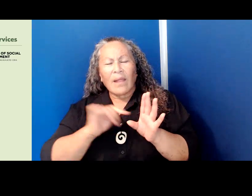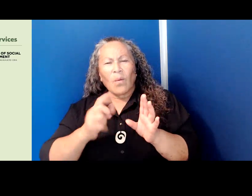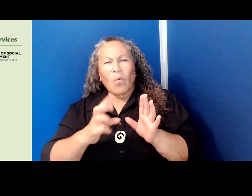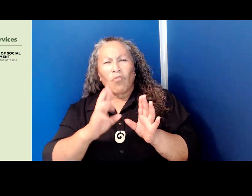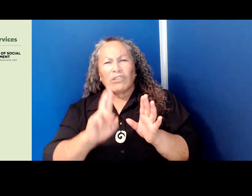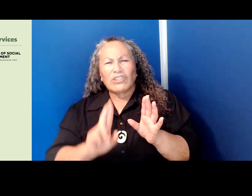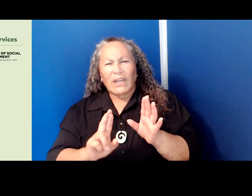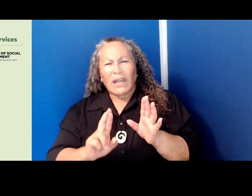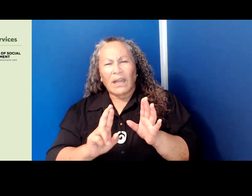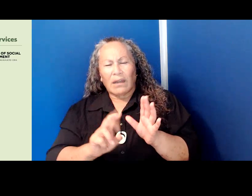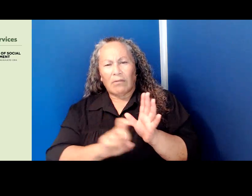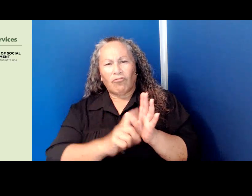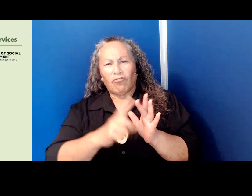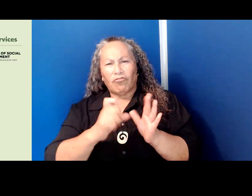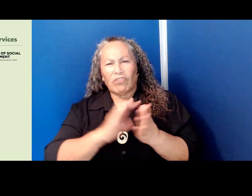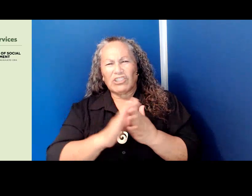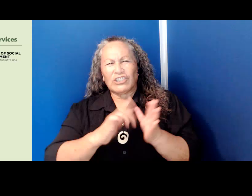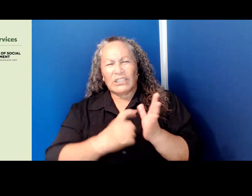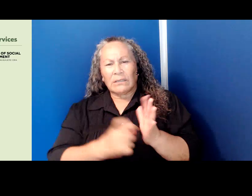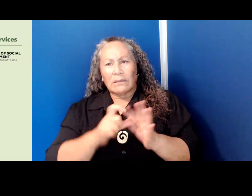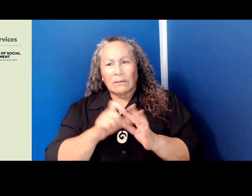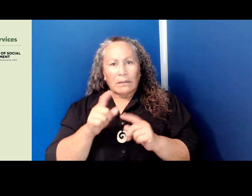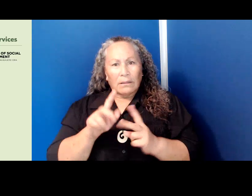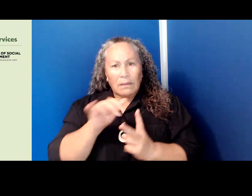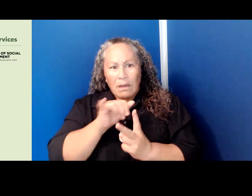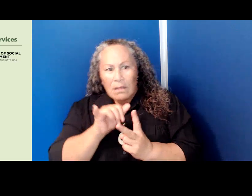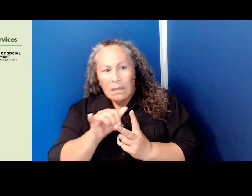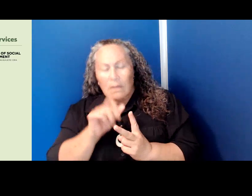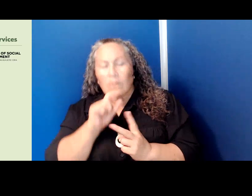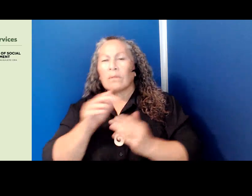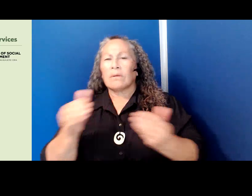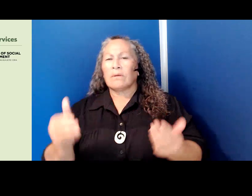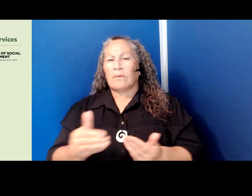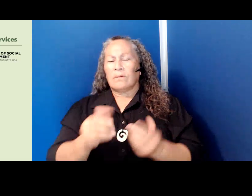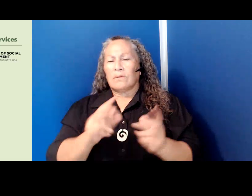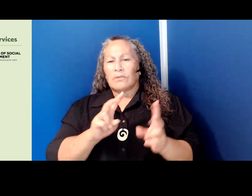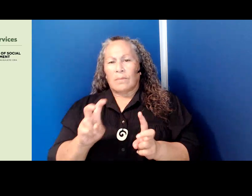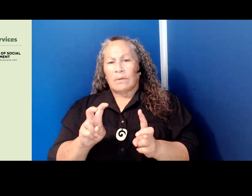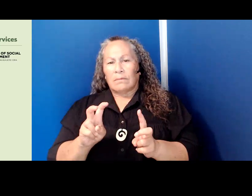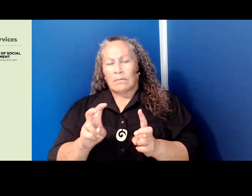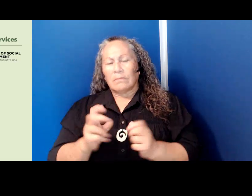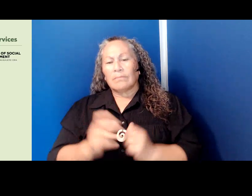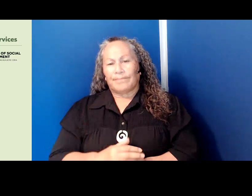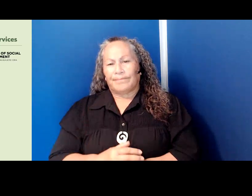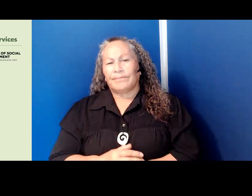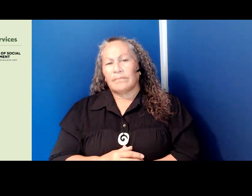So I will give you an introduction to the topic, explaining what people for us is,